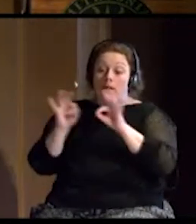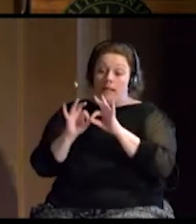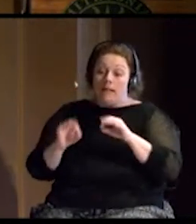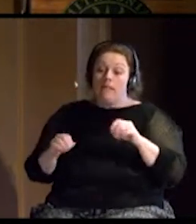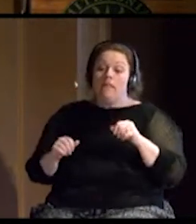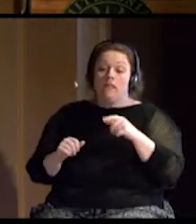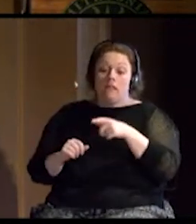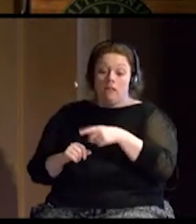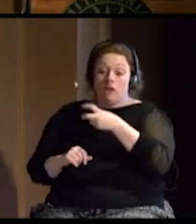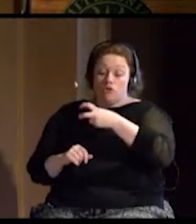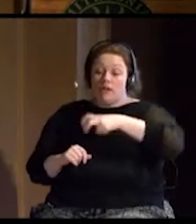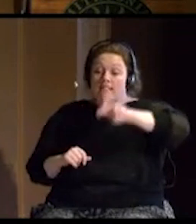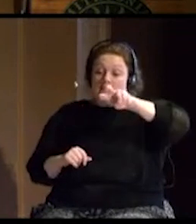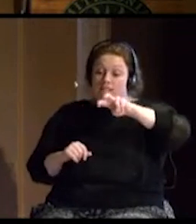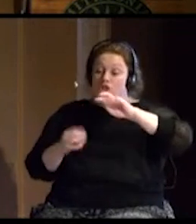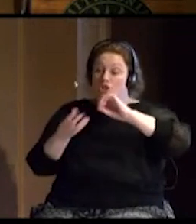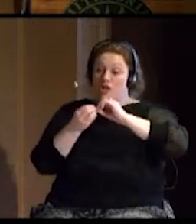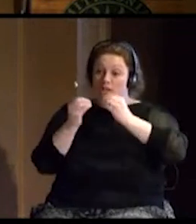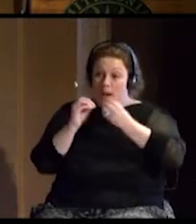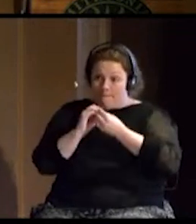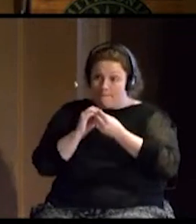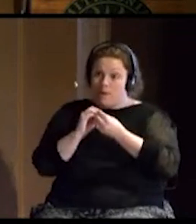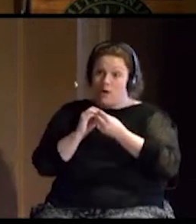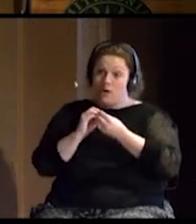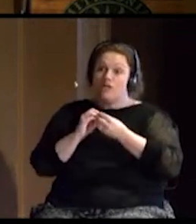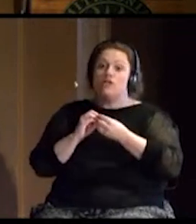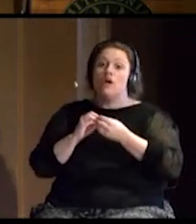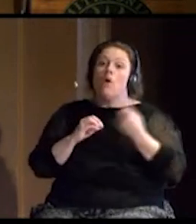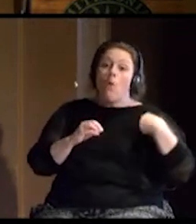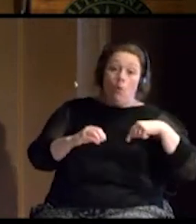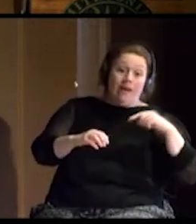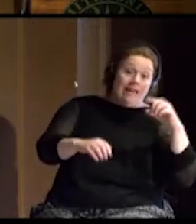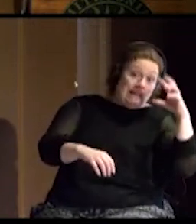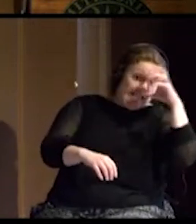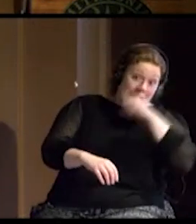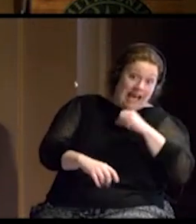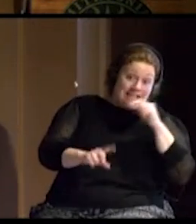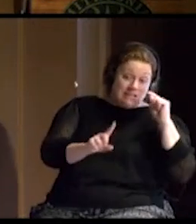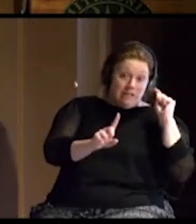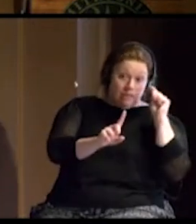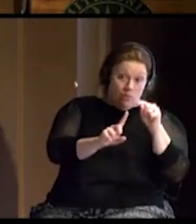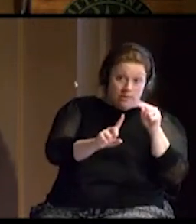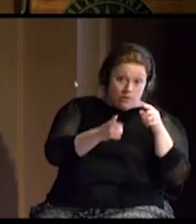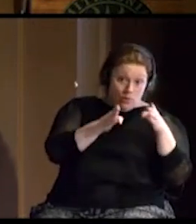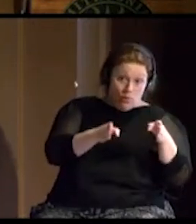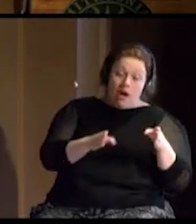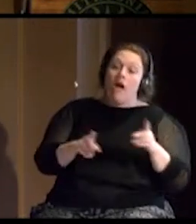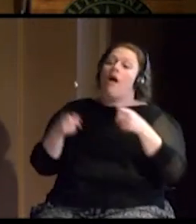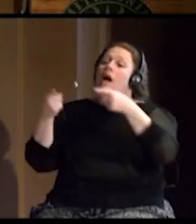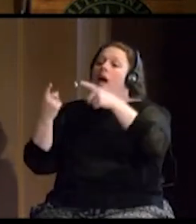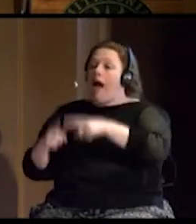they do so in the opposite direction of what we anticipated. As we can see here, there is a higher incidence